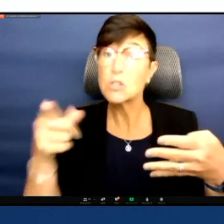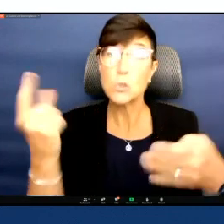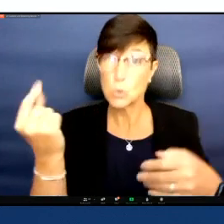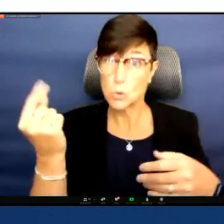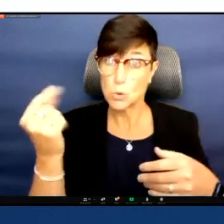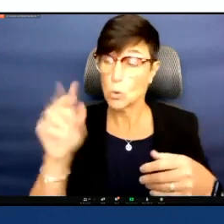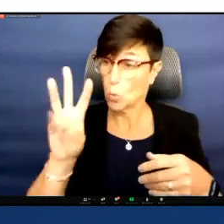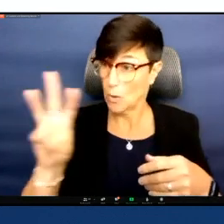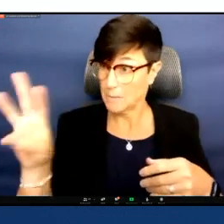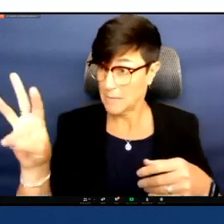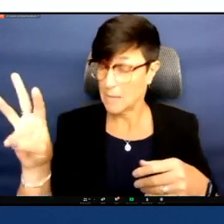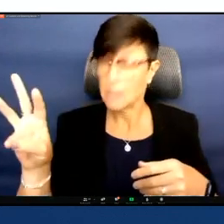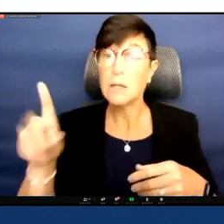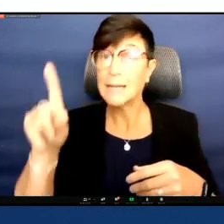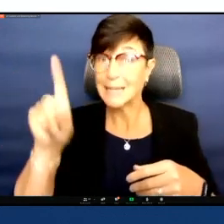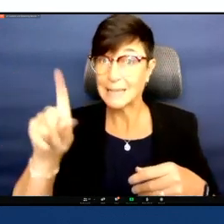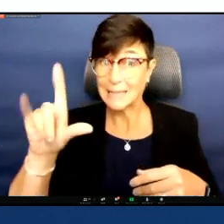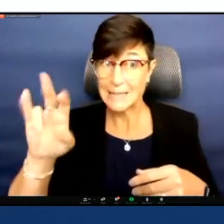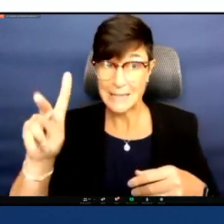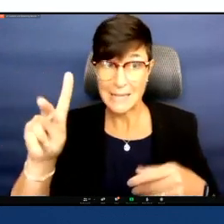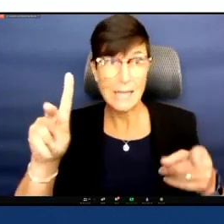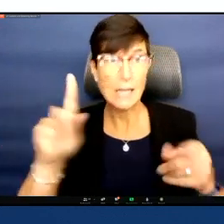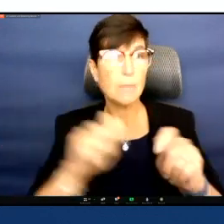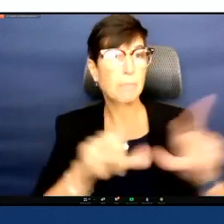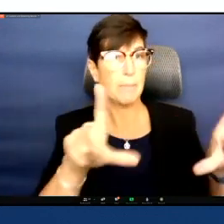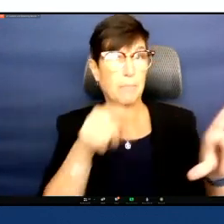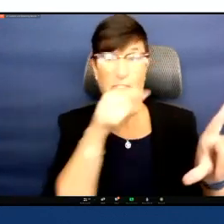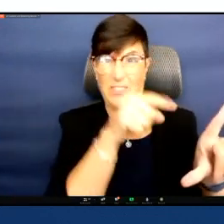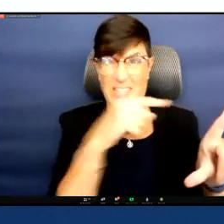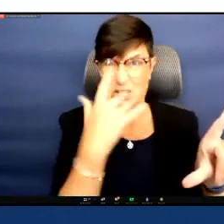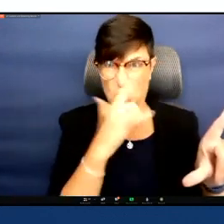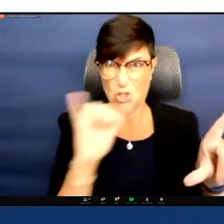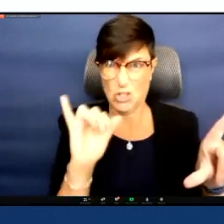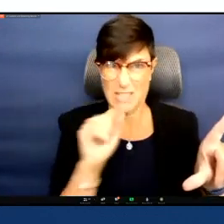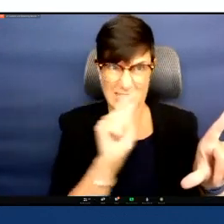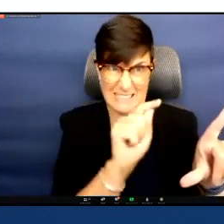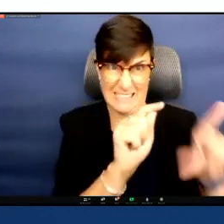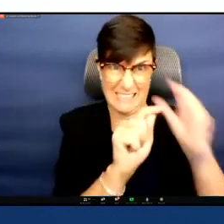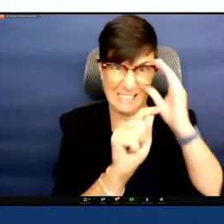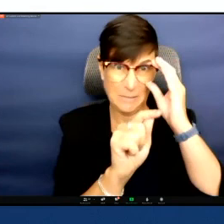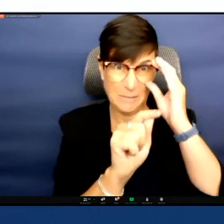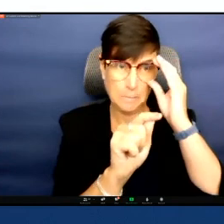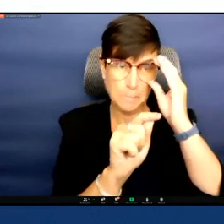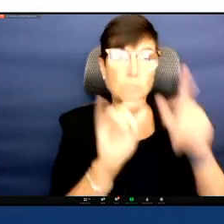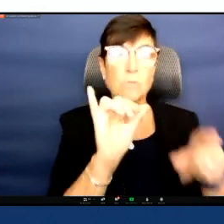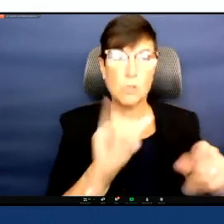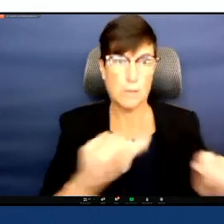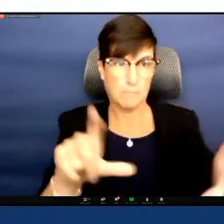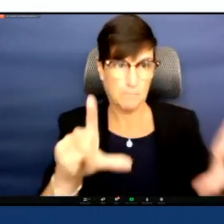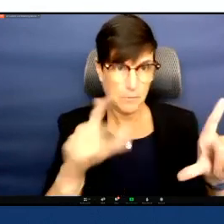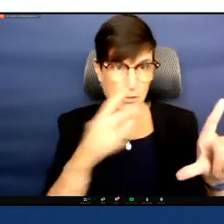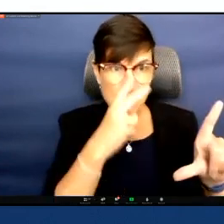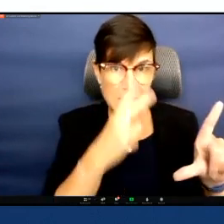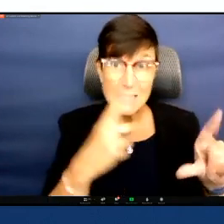on a page that looks like this, and then from here you would click on the link that's indicated by the red arrow shown.